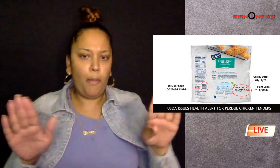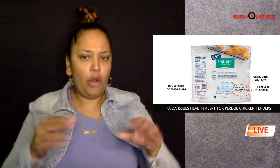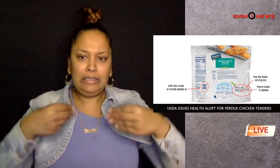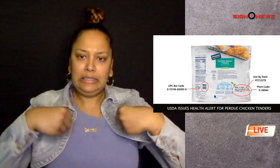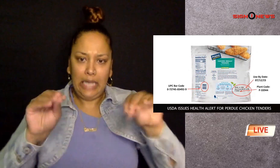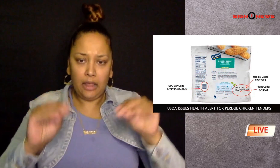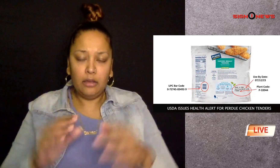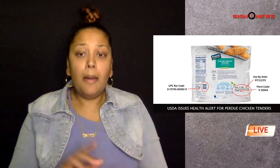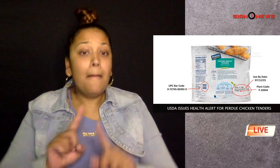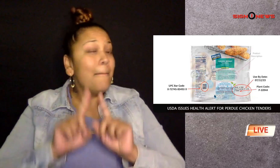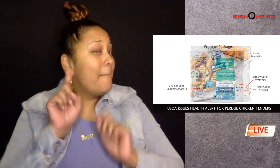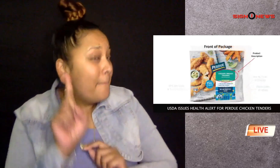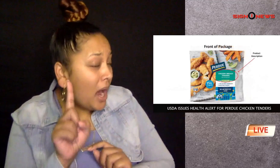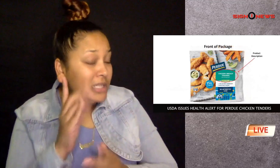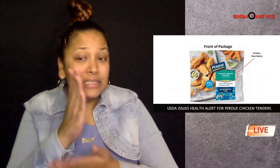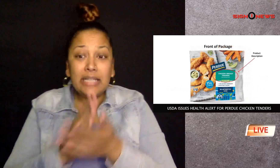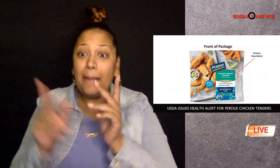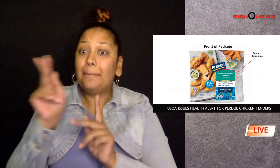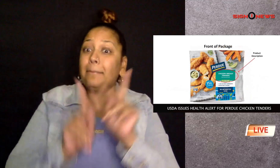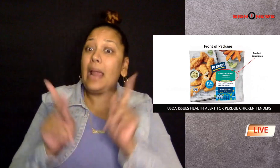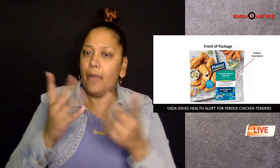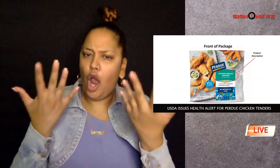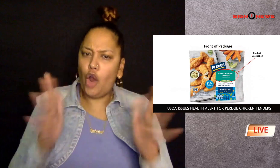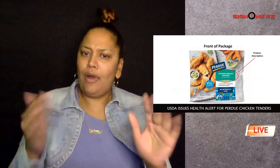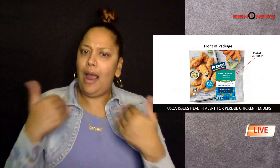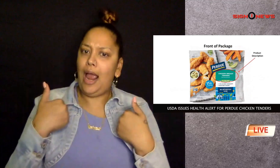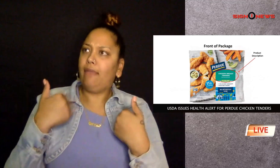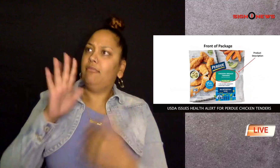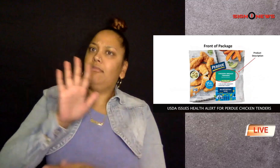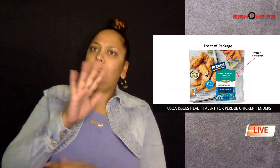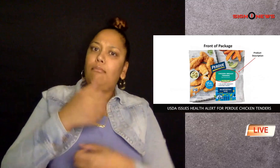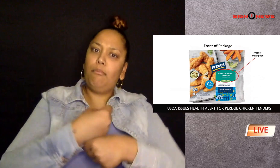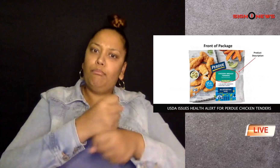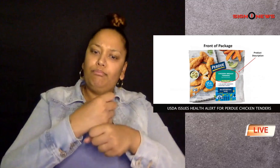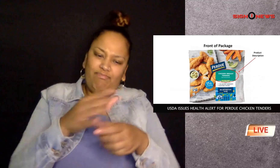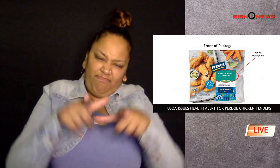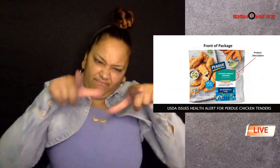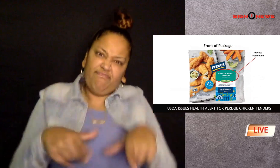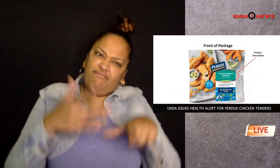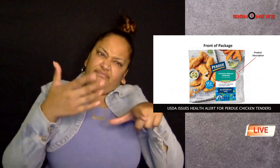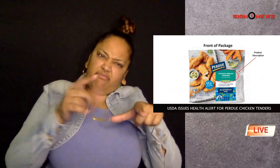the stores no longer sell them but some people could already have the product in their homes